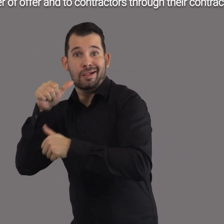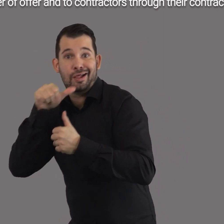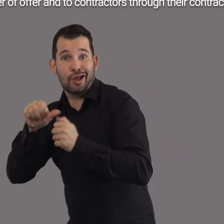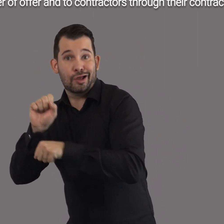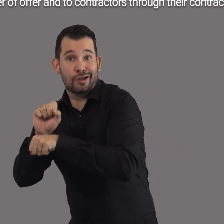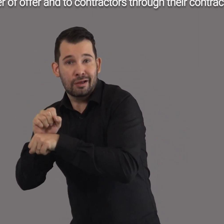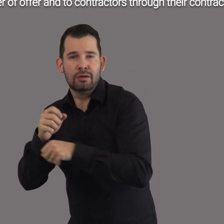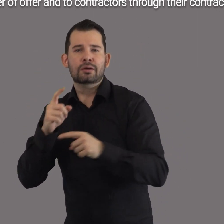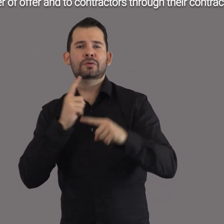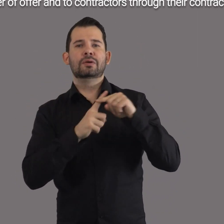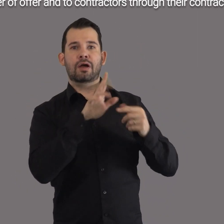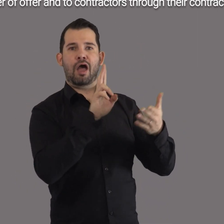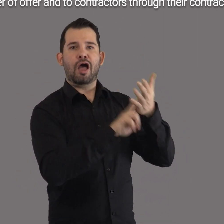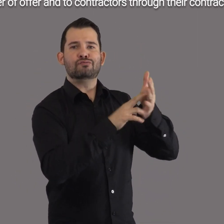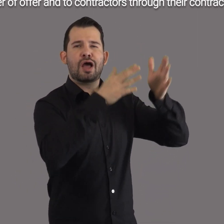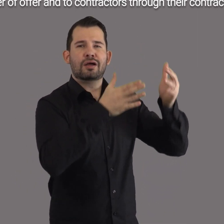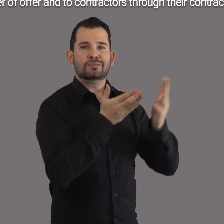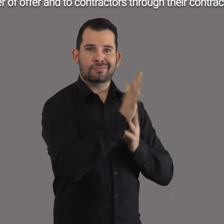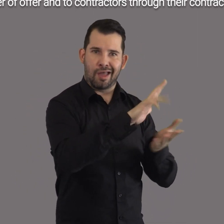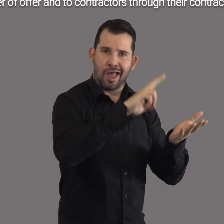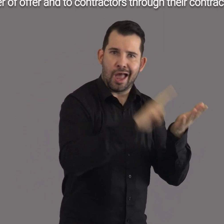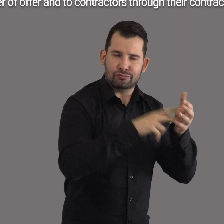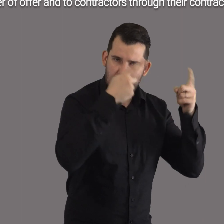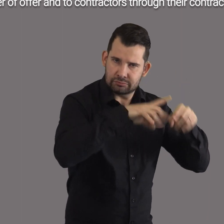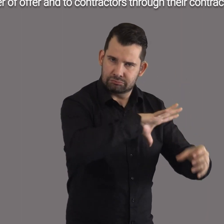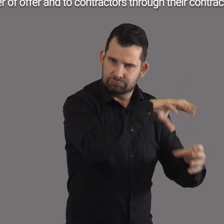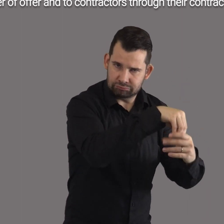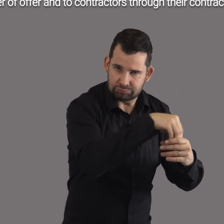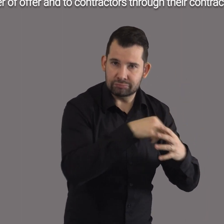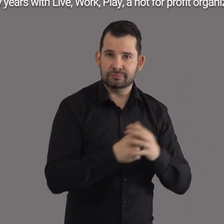letter of offer and contractors through their contracts: